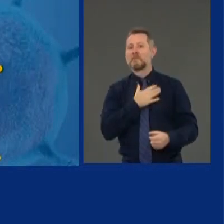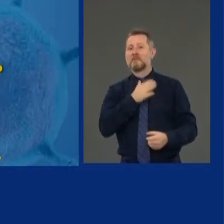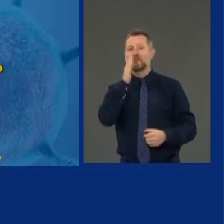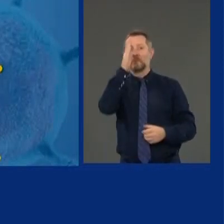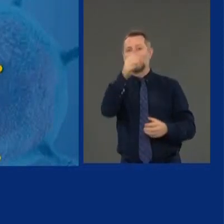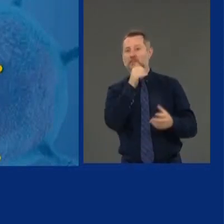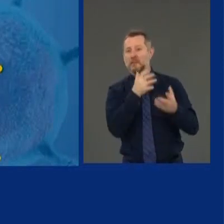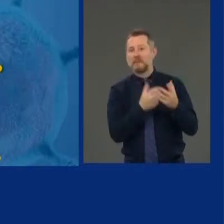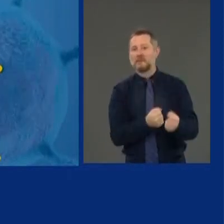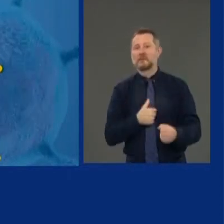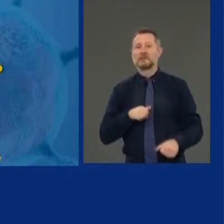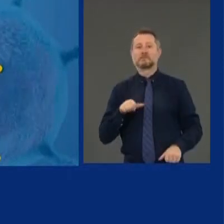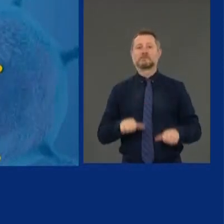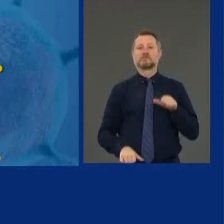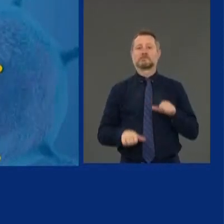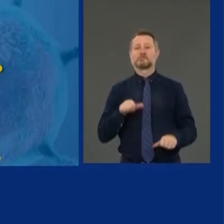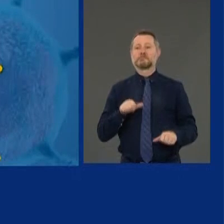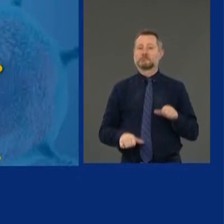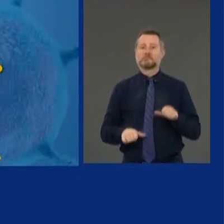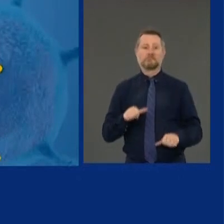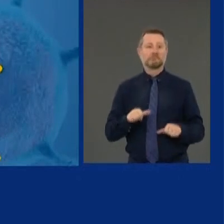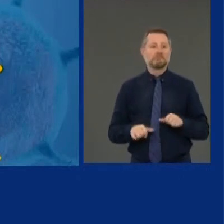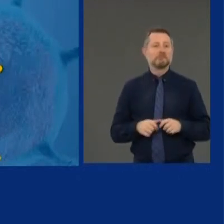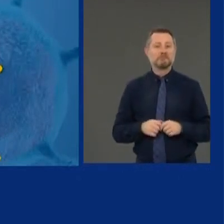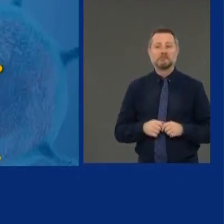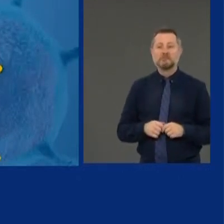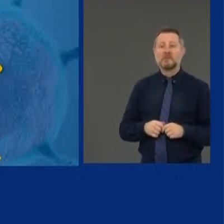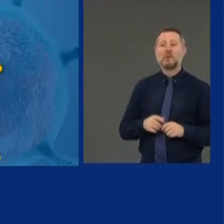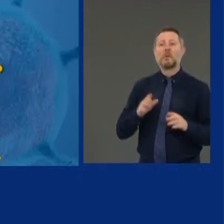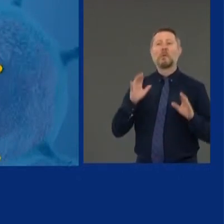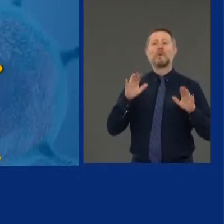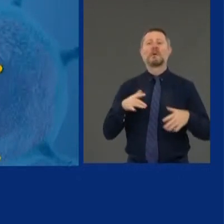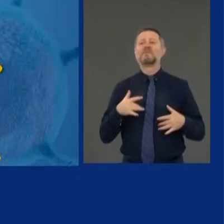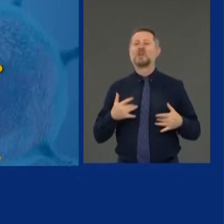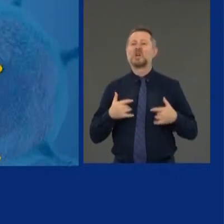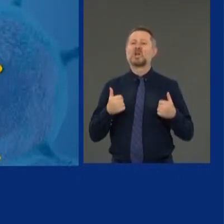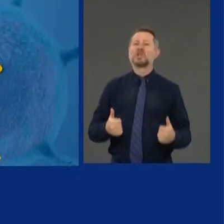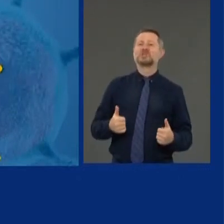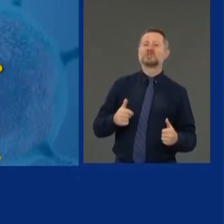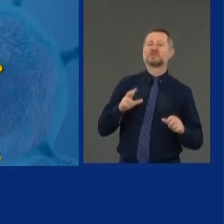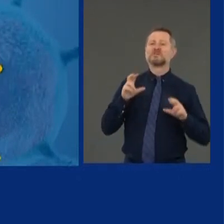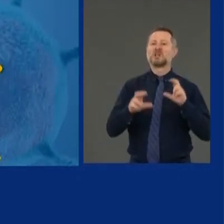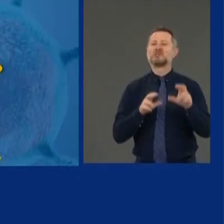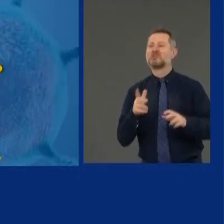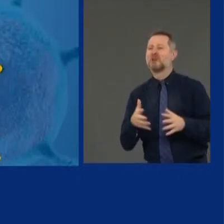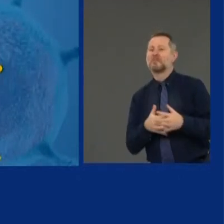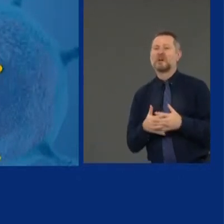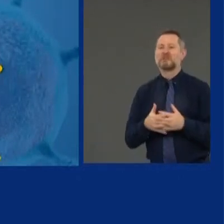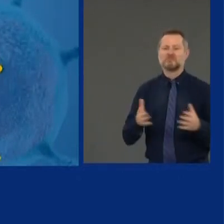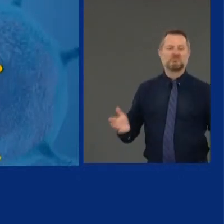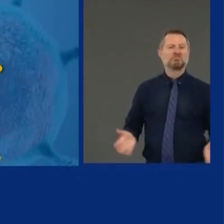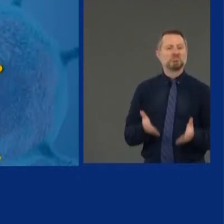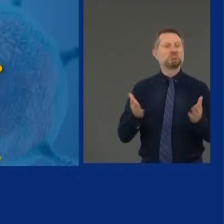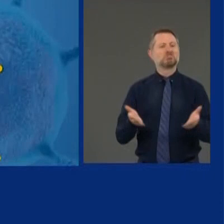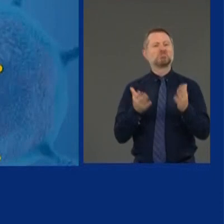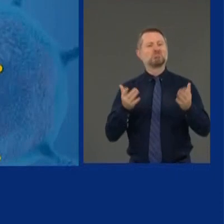AND ABOUT THE PLAN. AND ABOUT THE FUTURE.